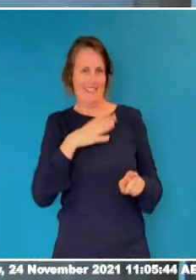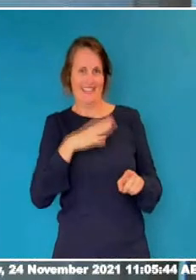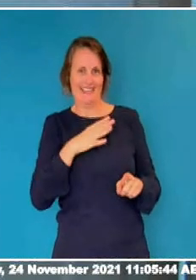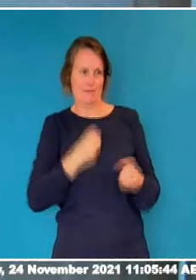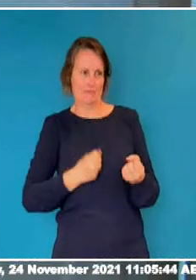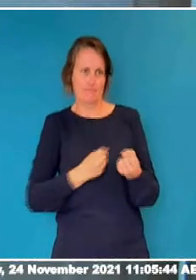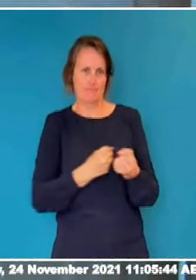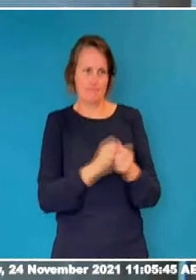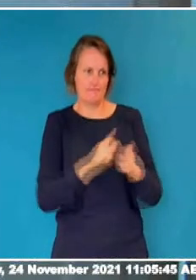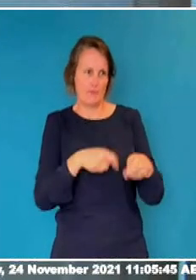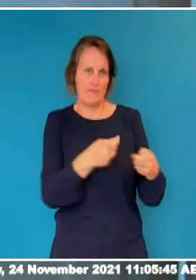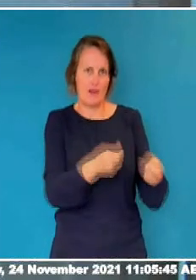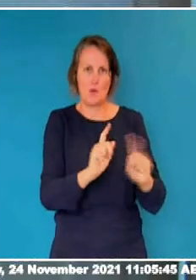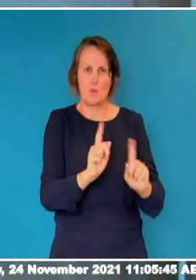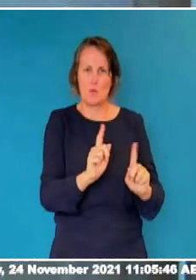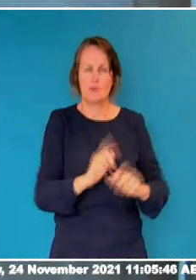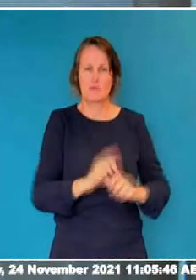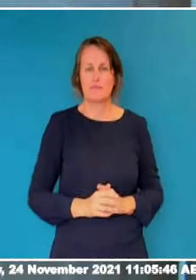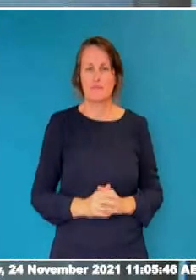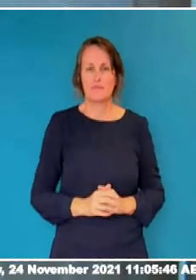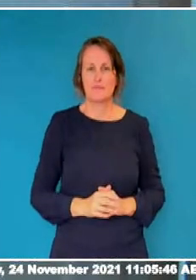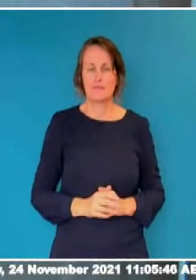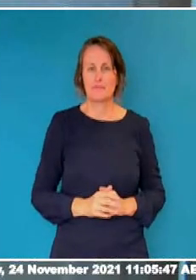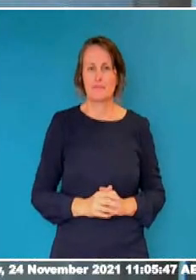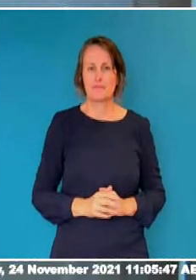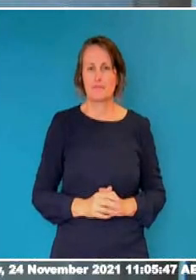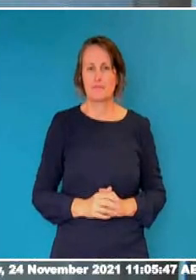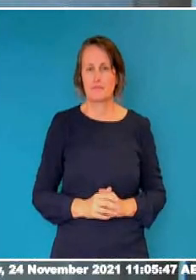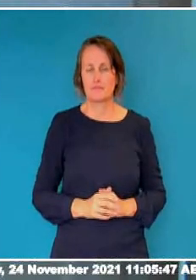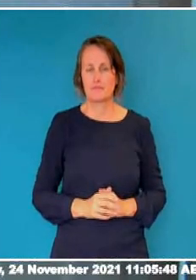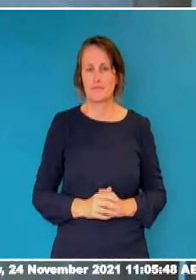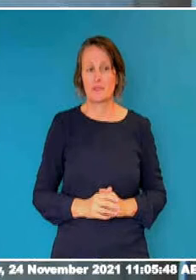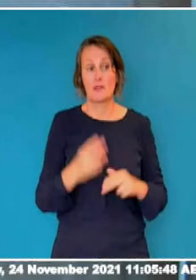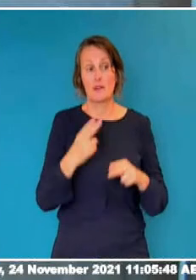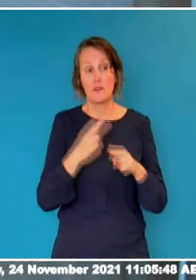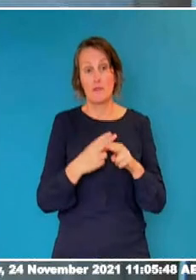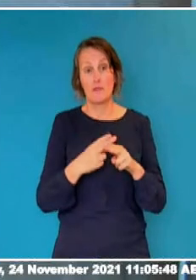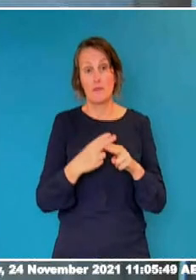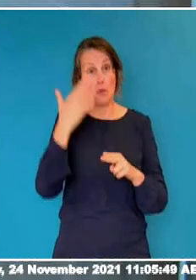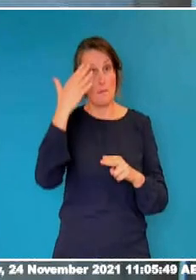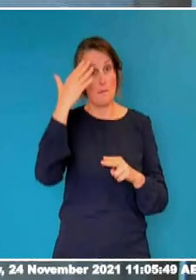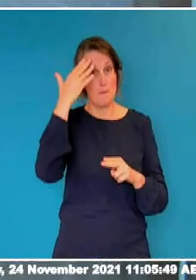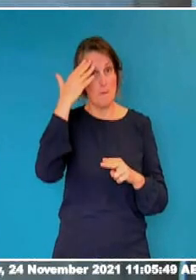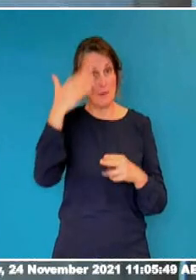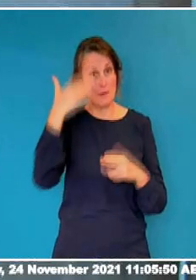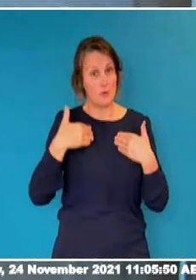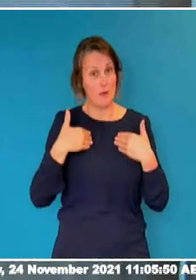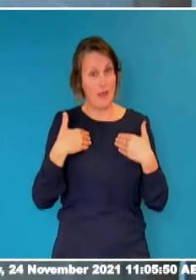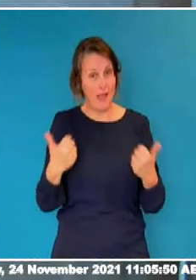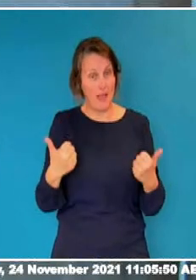offered, and in most situations around the mental wellbeing of people, it's time out,